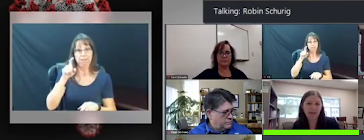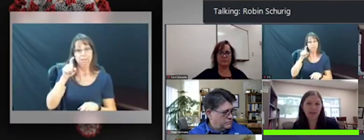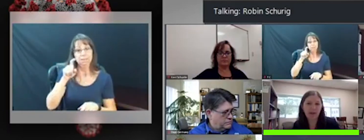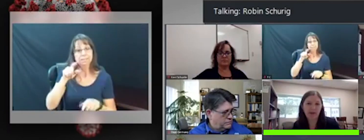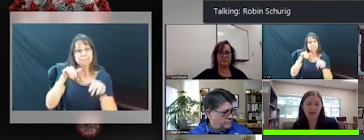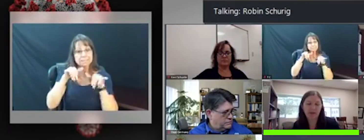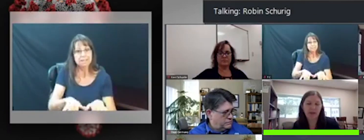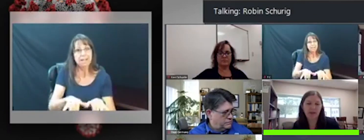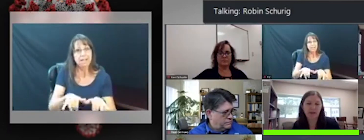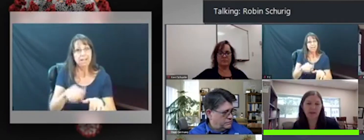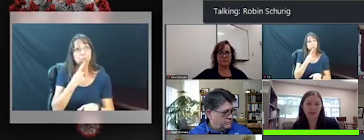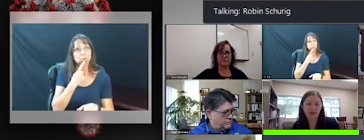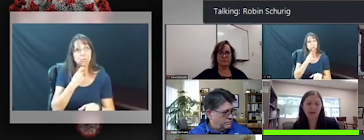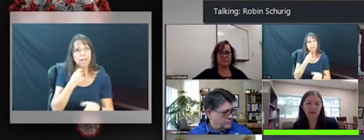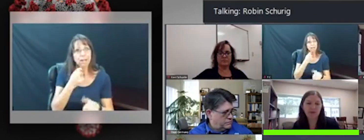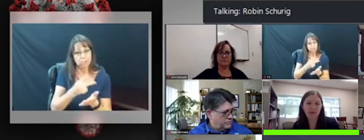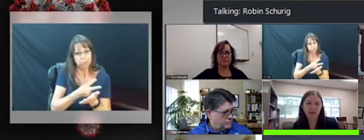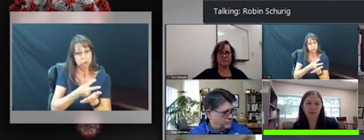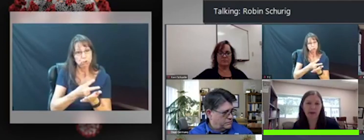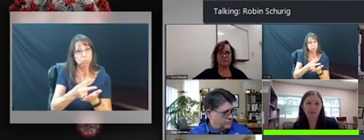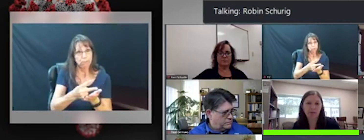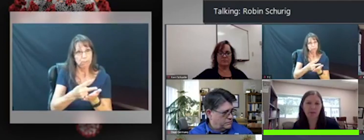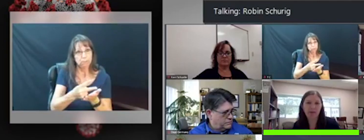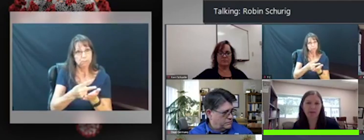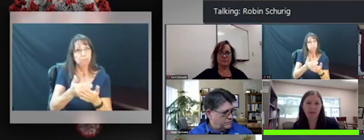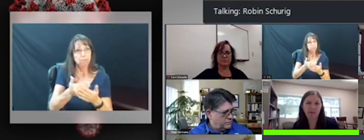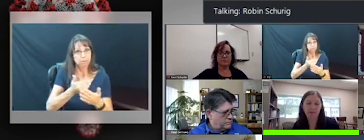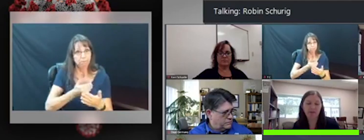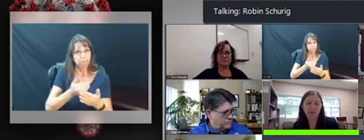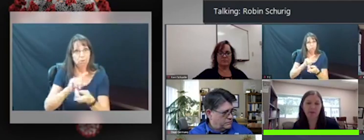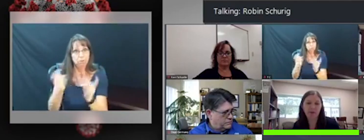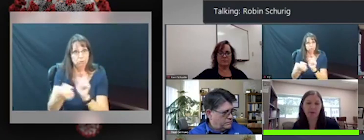I anticipate that's likely to happen. We’ll be in the red for two weeks and then will move into the